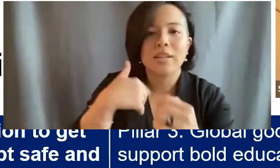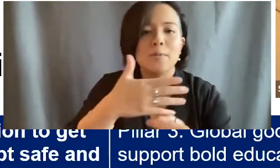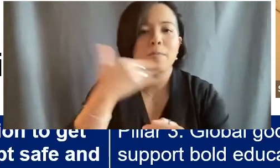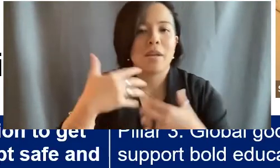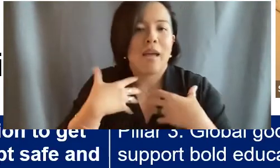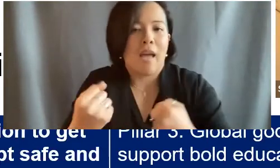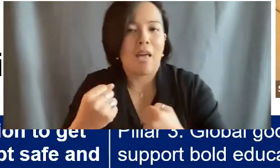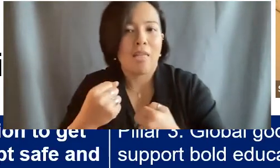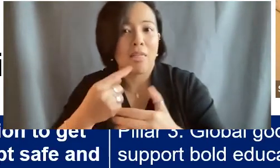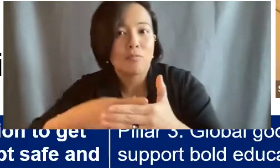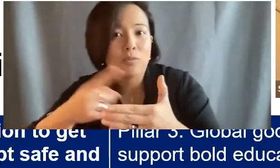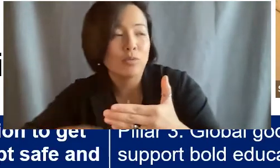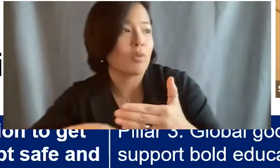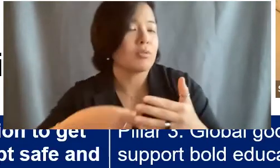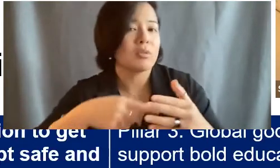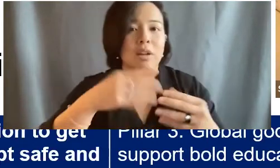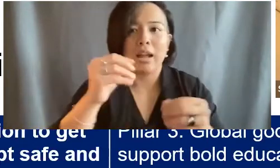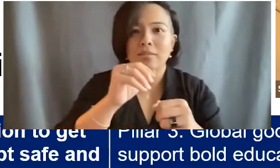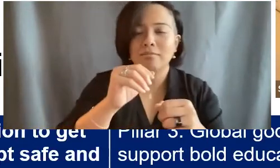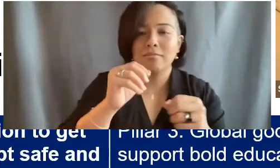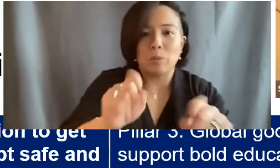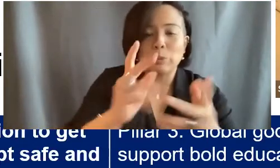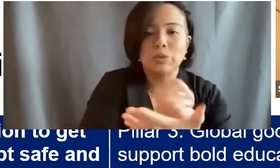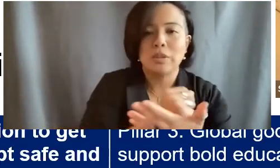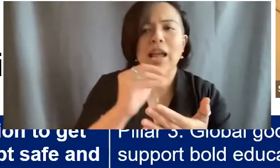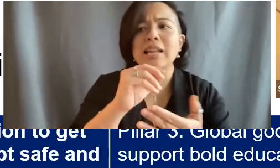now that shows that it doesn't work, just girls going to school, they need to learn.